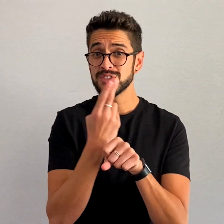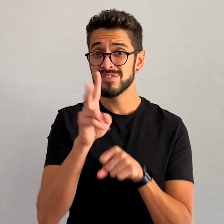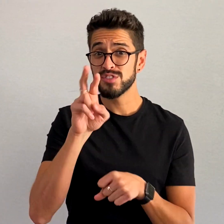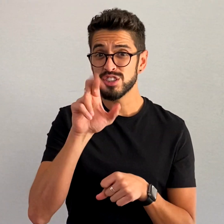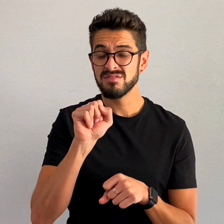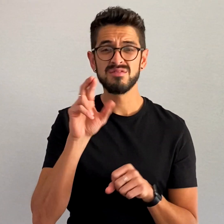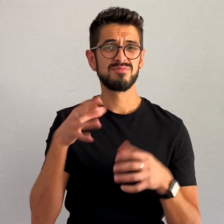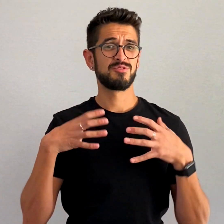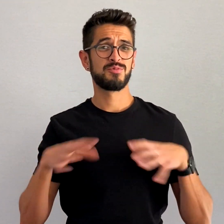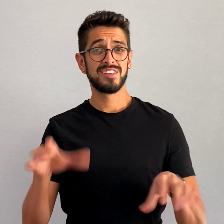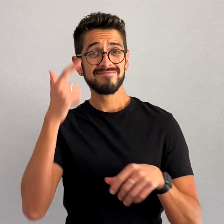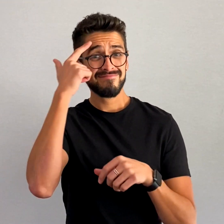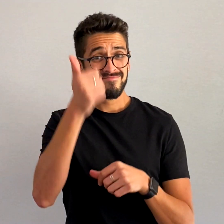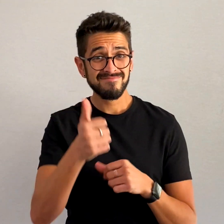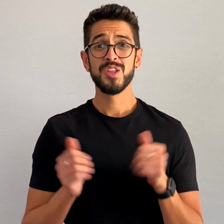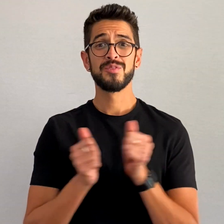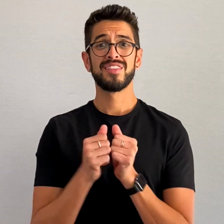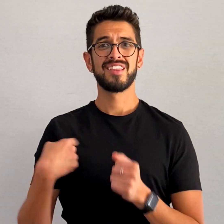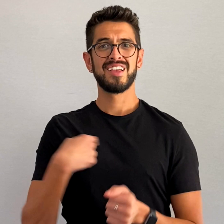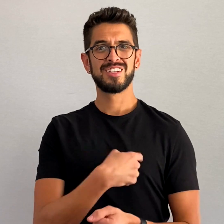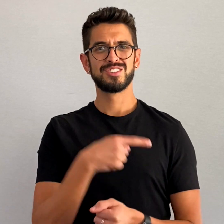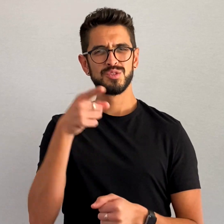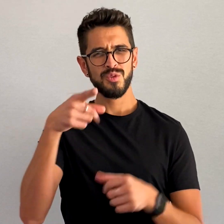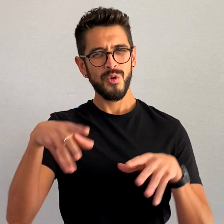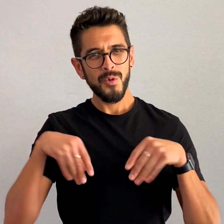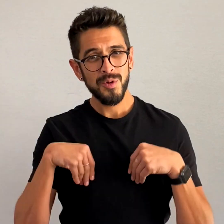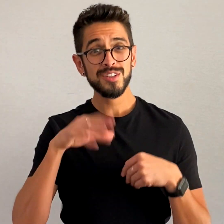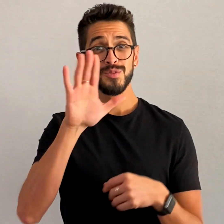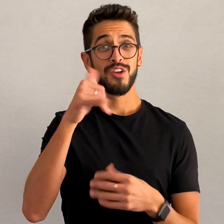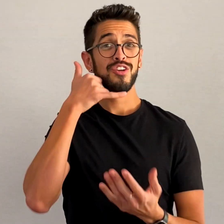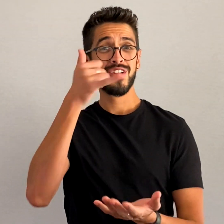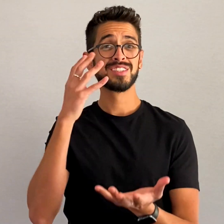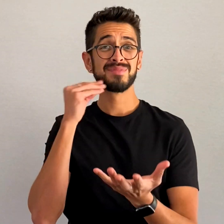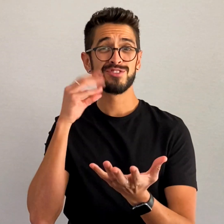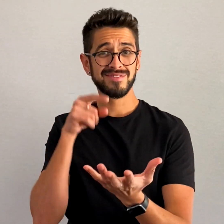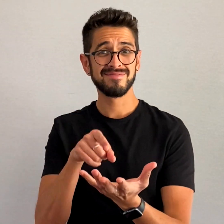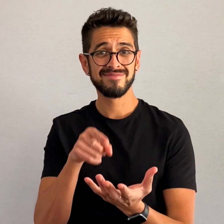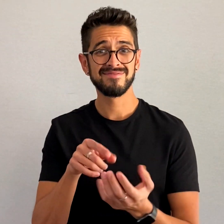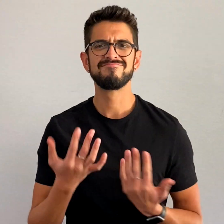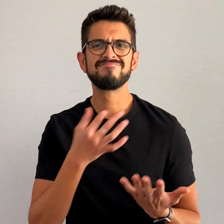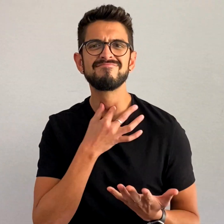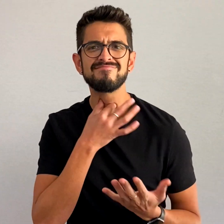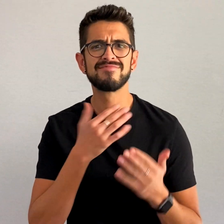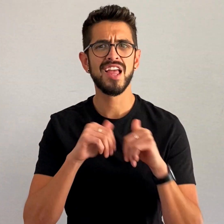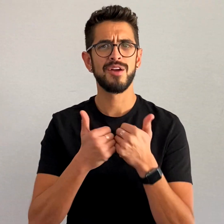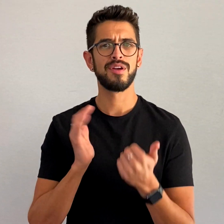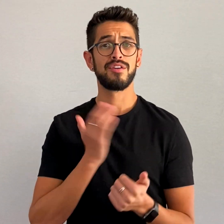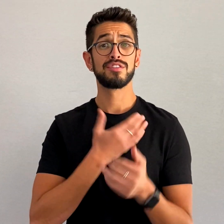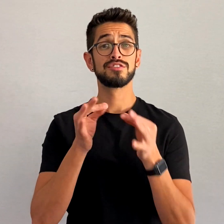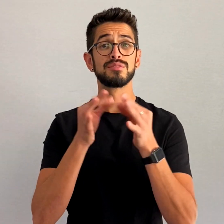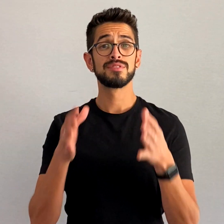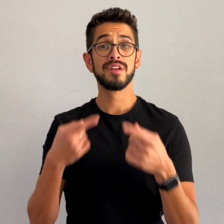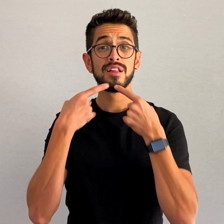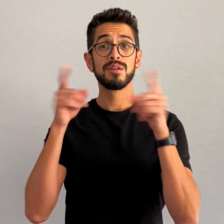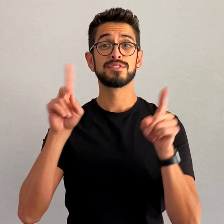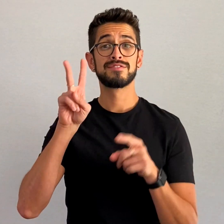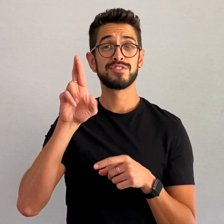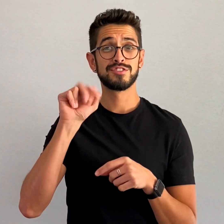you are using VRS or not, it’s completely up to you. With us, you own your call experience! Are you curious how our interpreters announce VRS